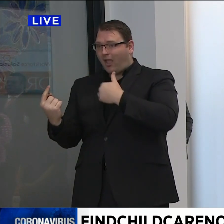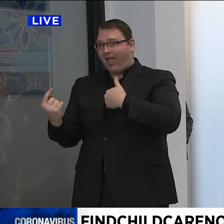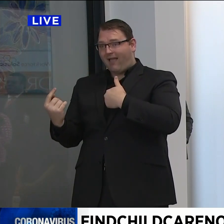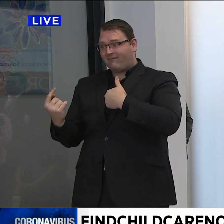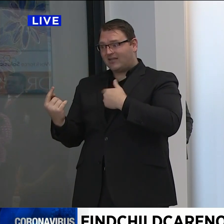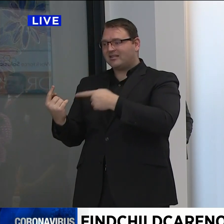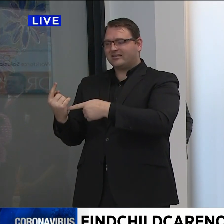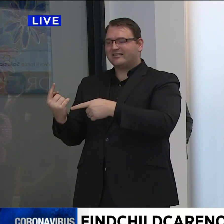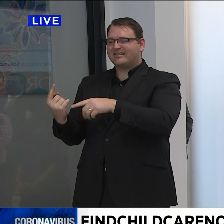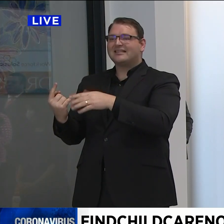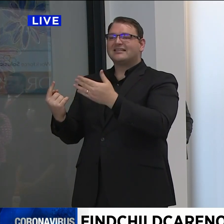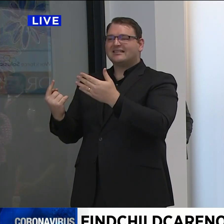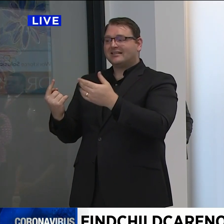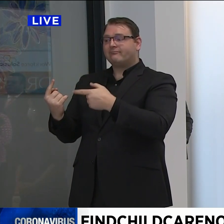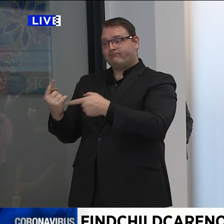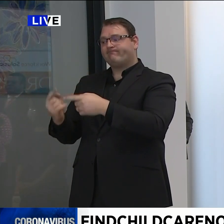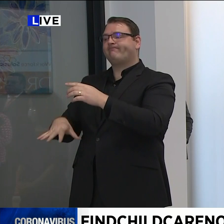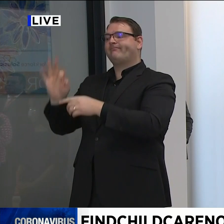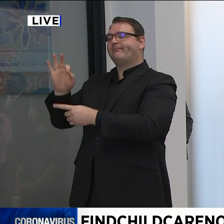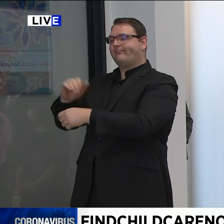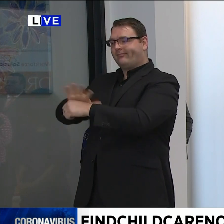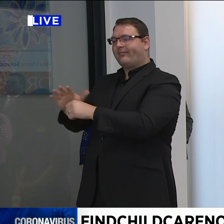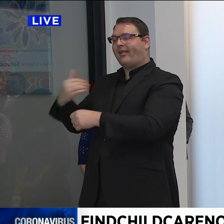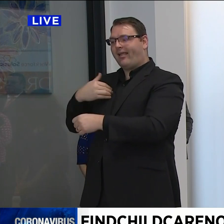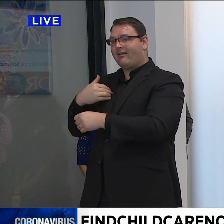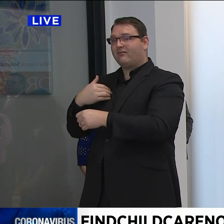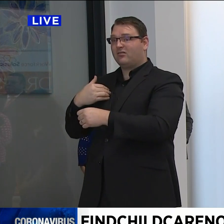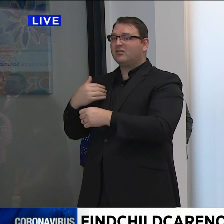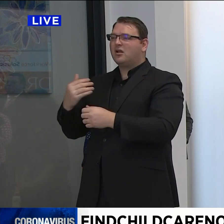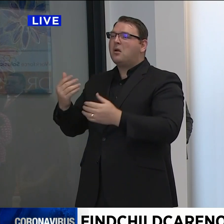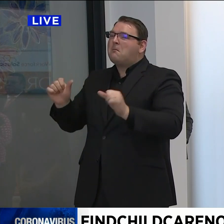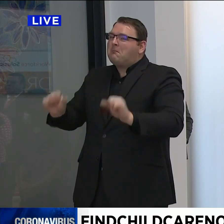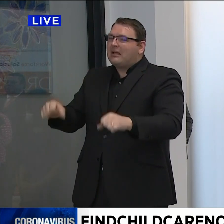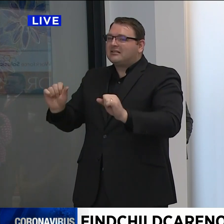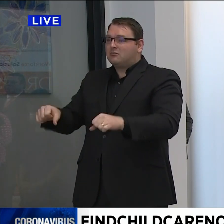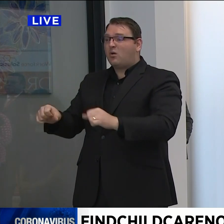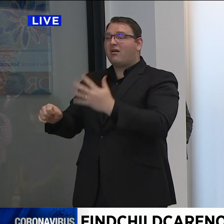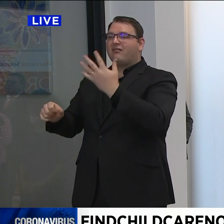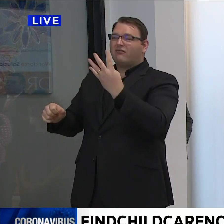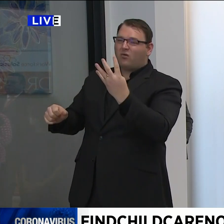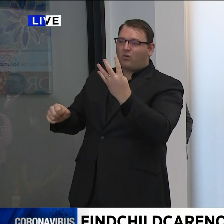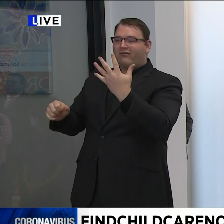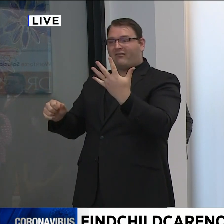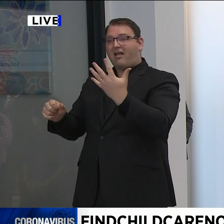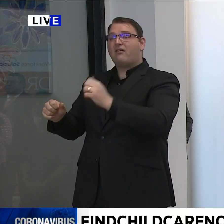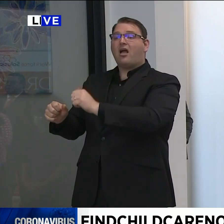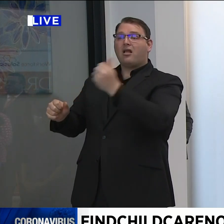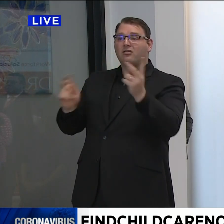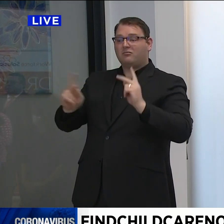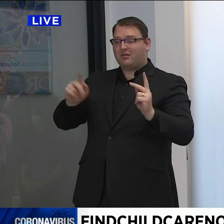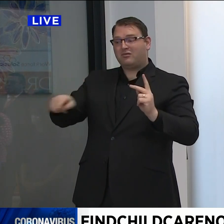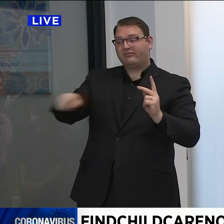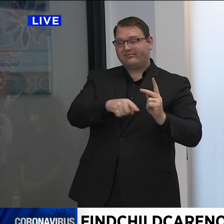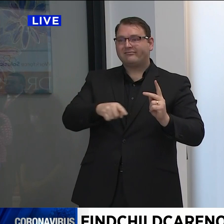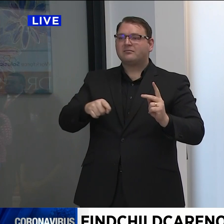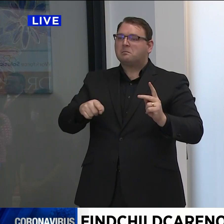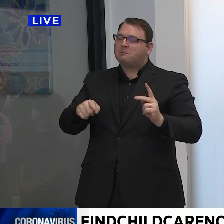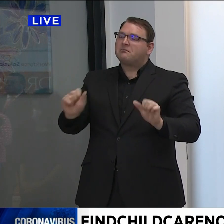much higher than this that for every person who is diagnosed every person who is diagnosed as we’ve been saying there’s as we’ve been saying there’s probably a few maybe up to 5 probably a few maybe up to 5 who’ve not been diagnosed, it’s